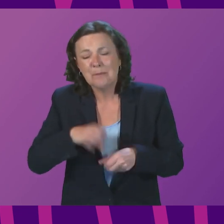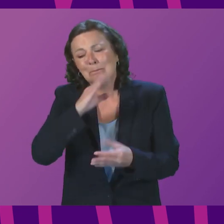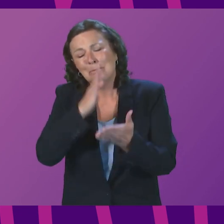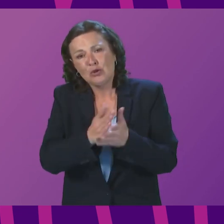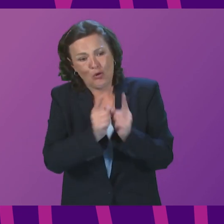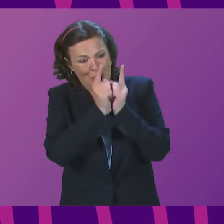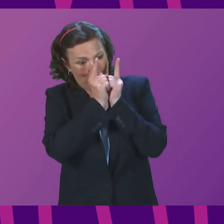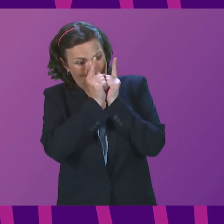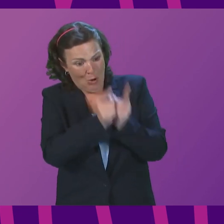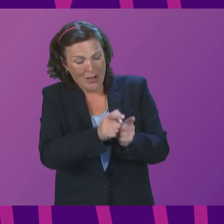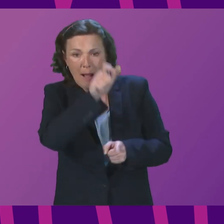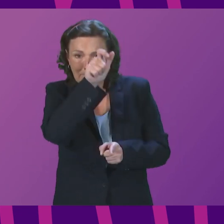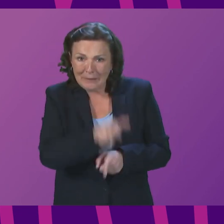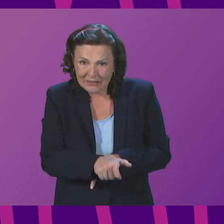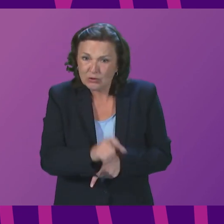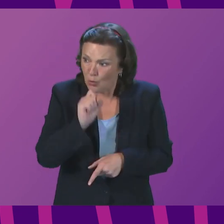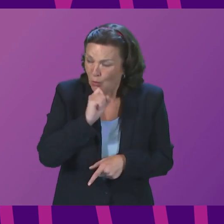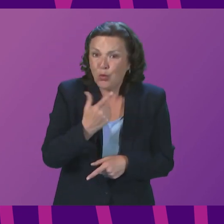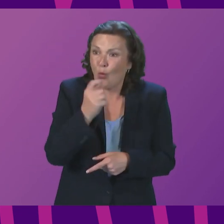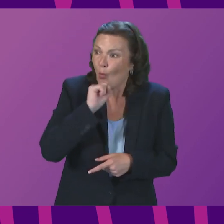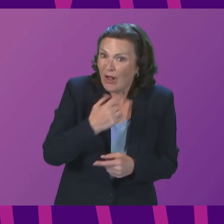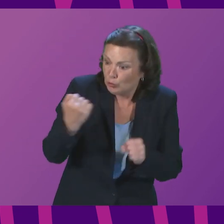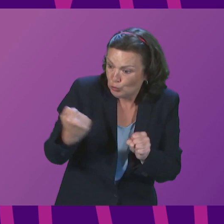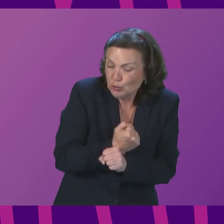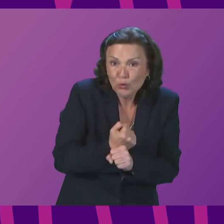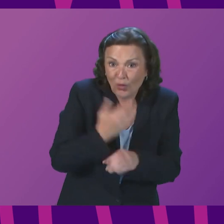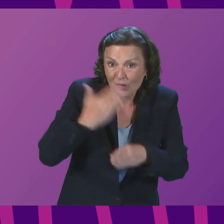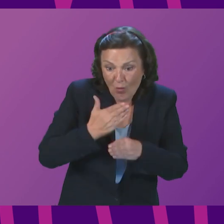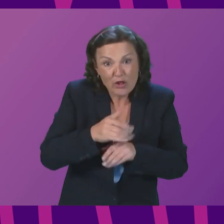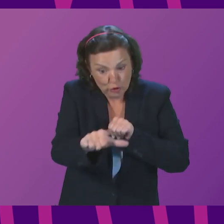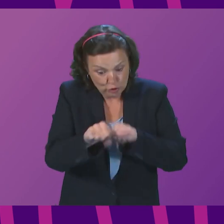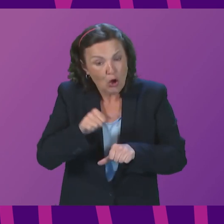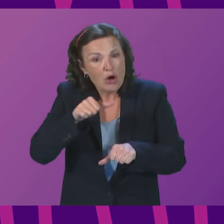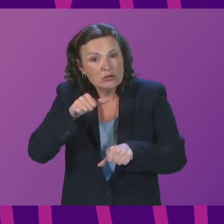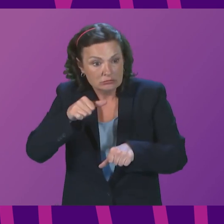will be meaningful and will take forward the important short-term actions in “Women’s